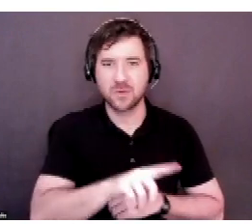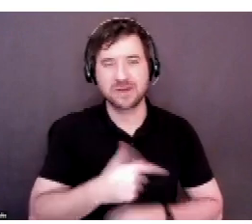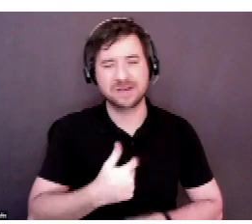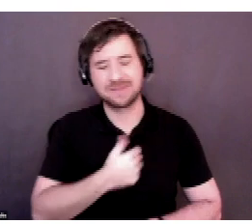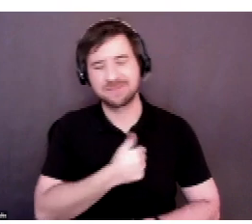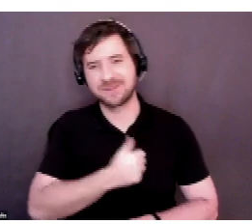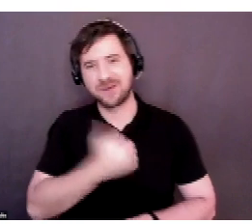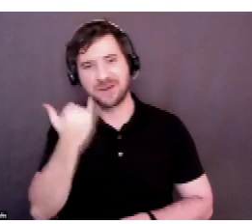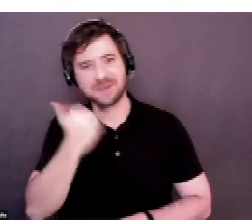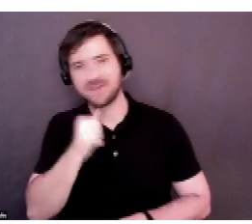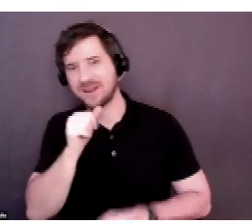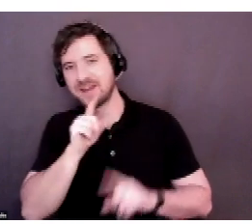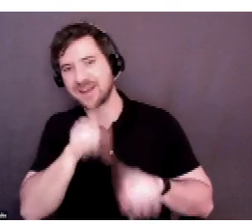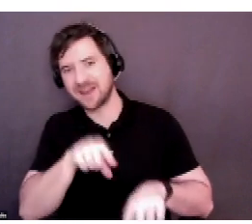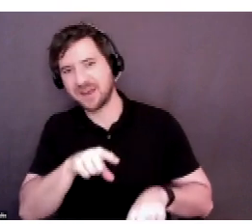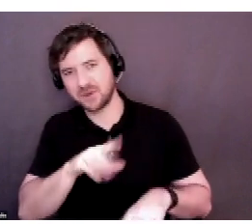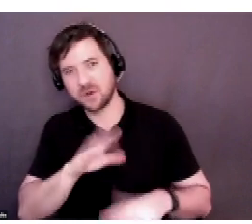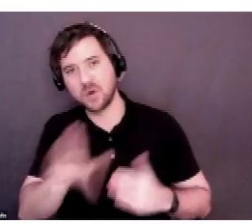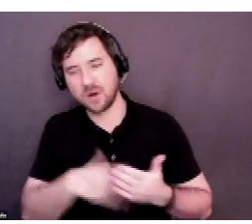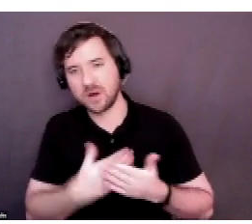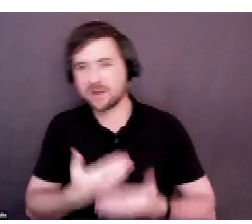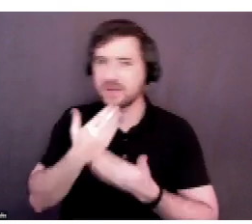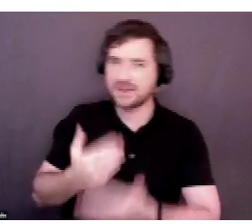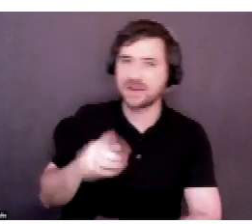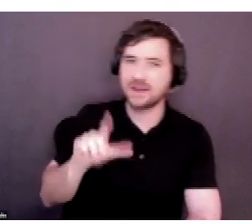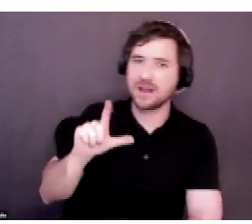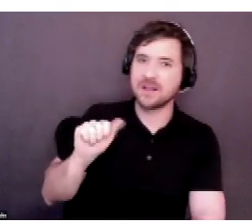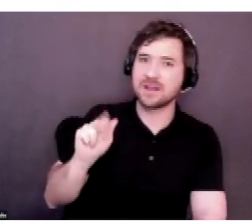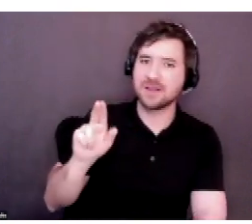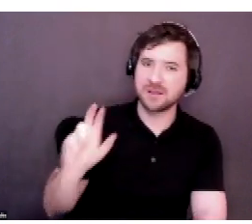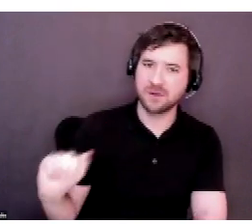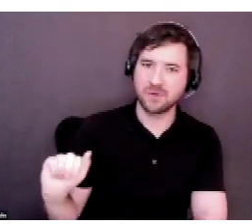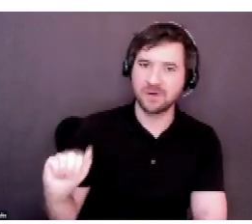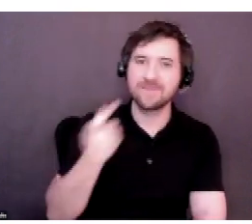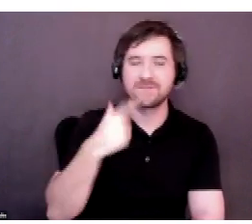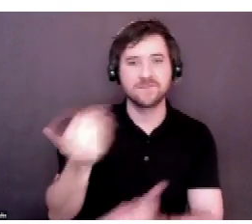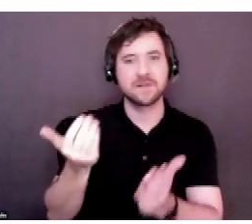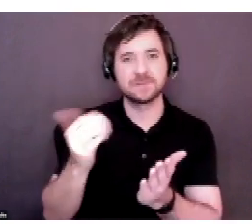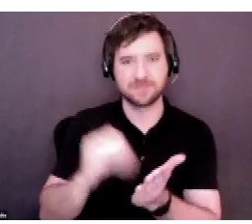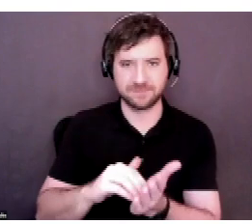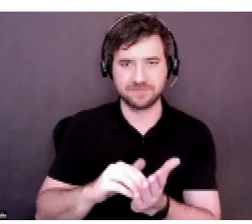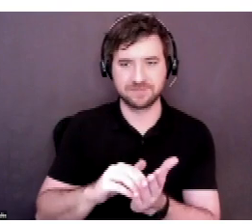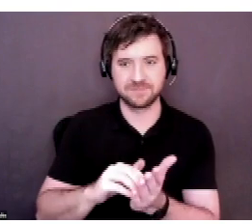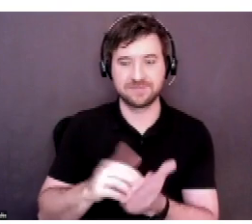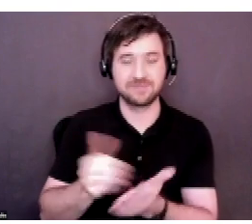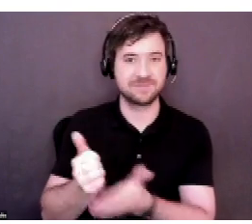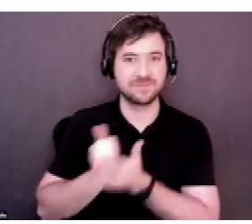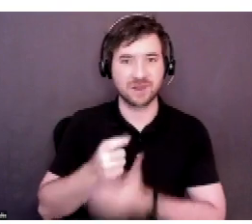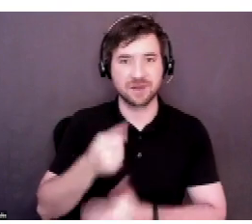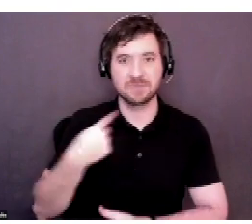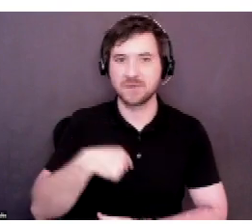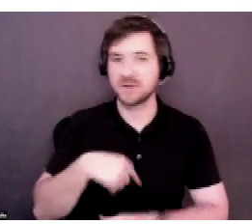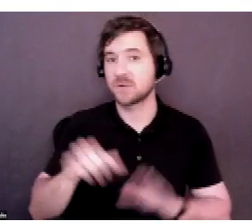And thank you Laura for once again helping us in such a great way by sharing